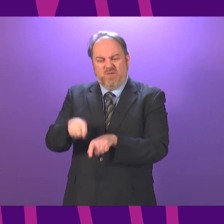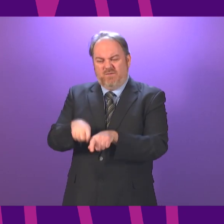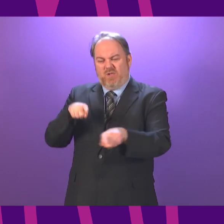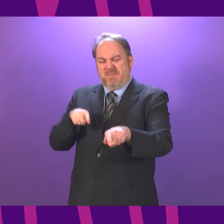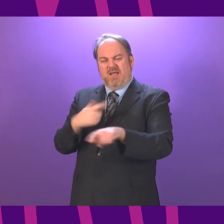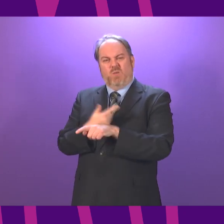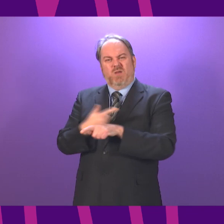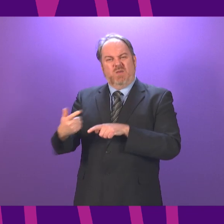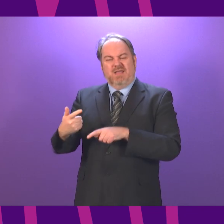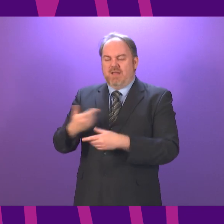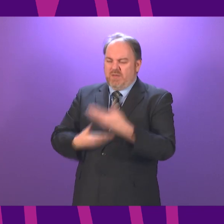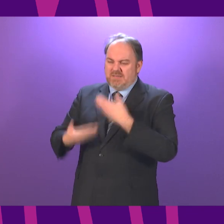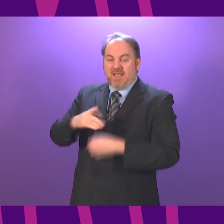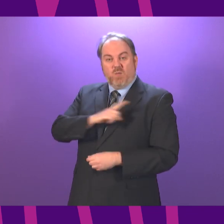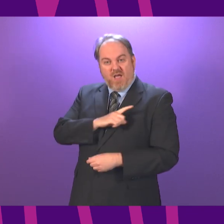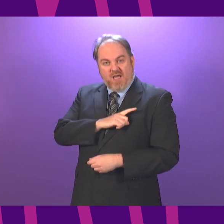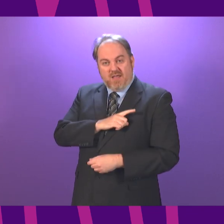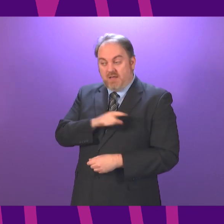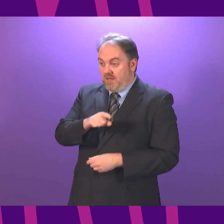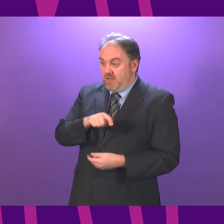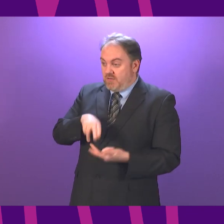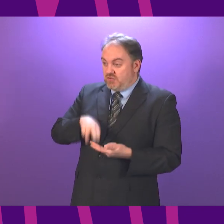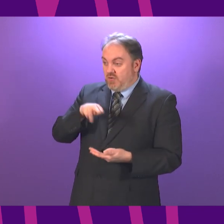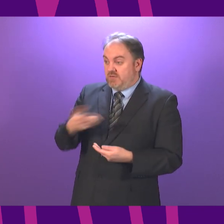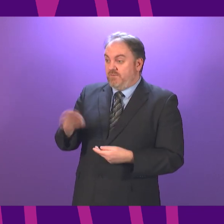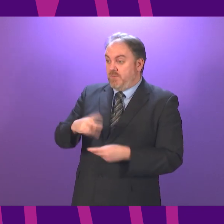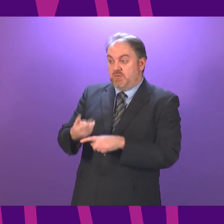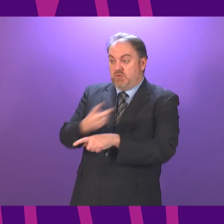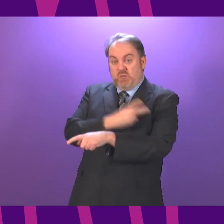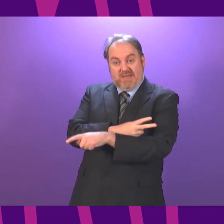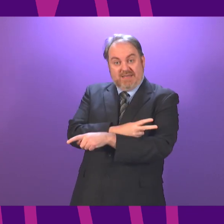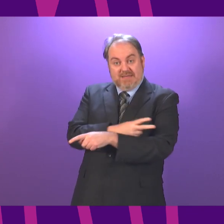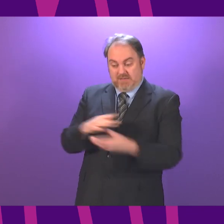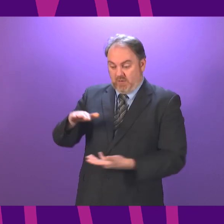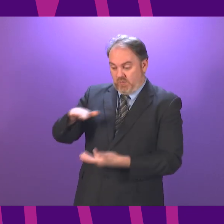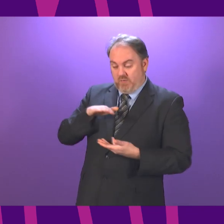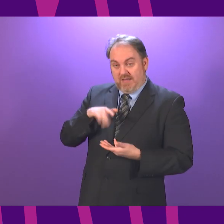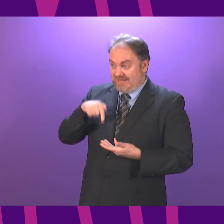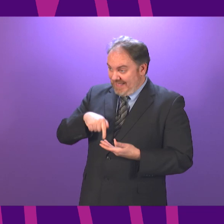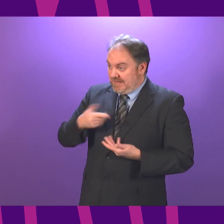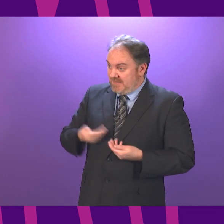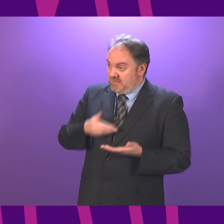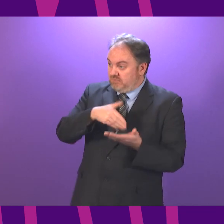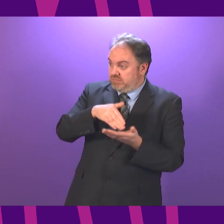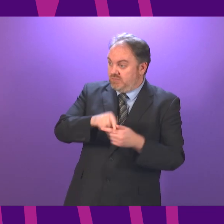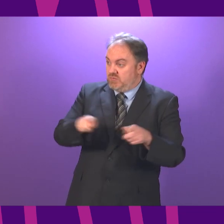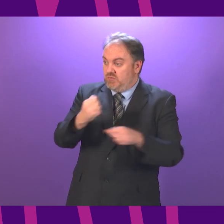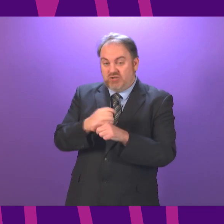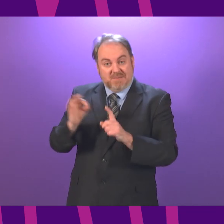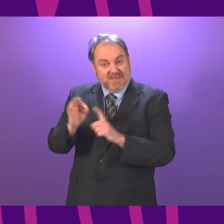First Minister confirm that the stocks from two weeks ago have reached GPs? The First Minister: Okay, we will go through